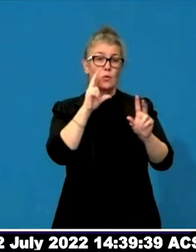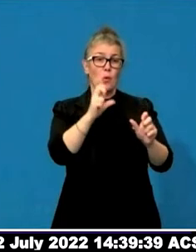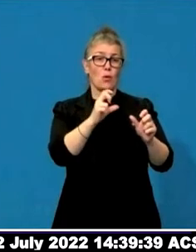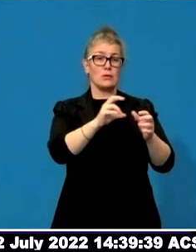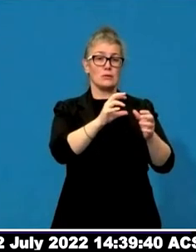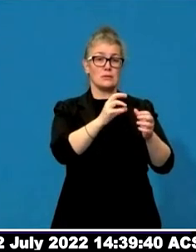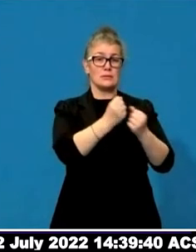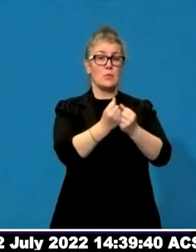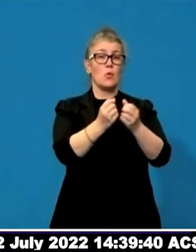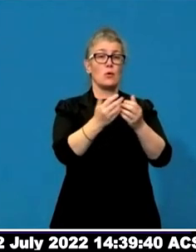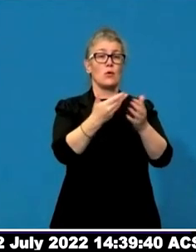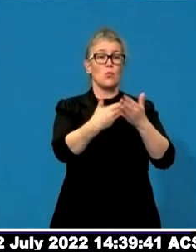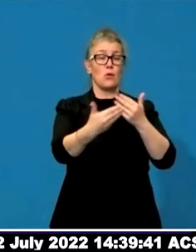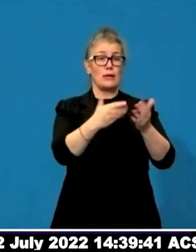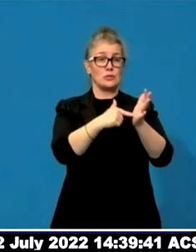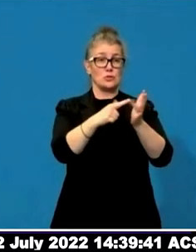No. Who was it produced by?